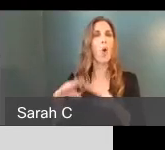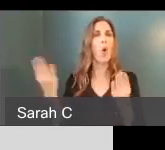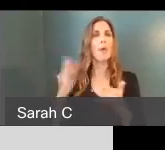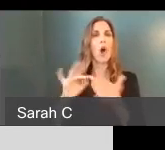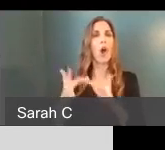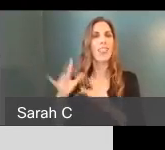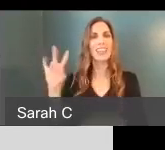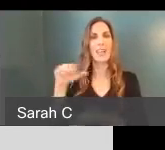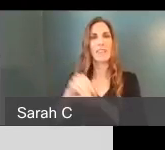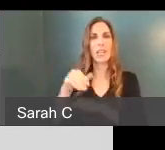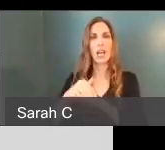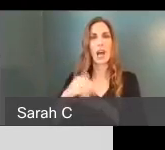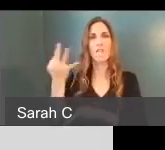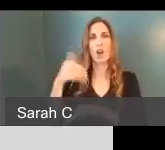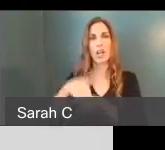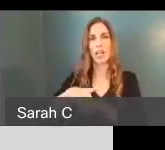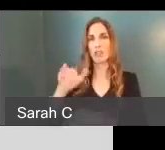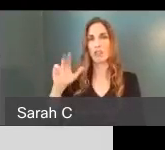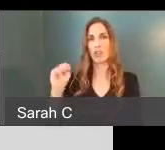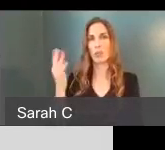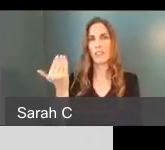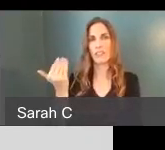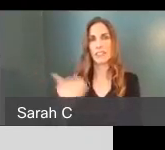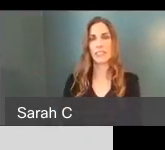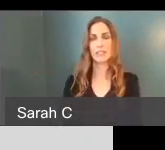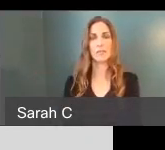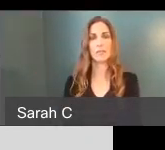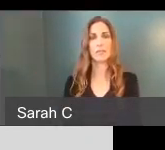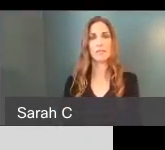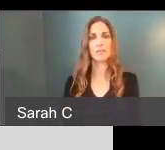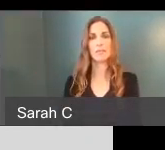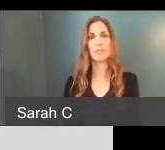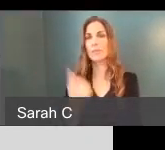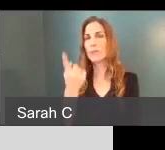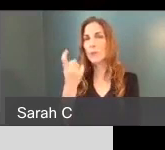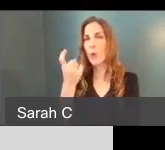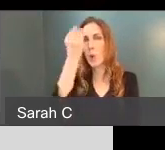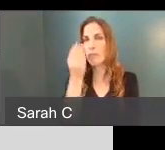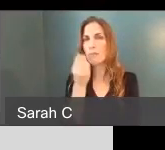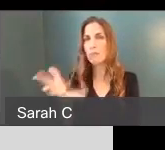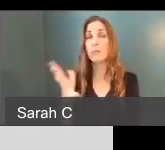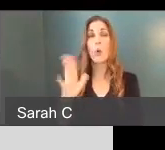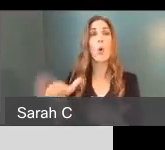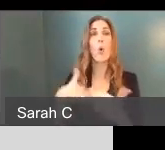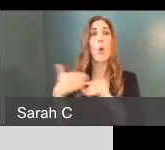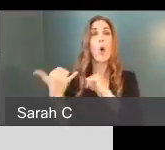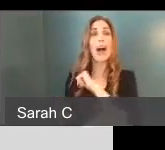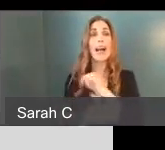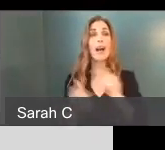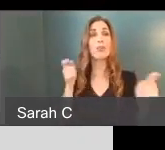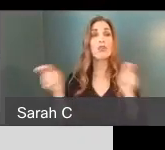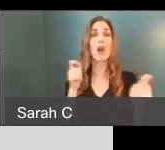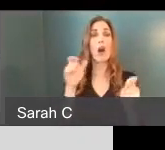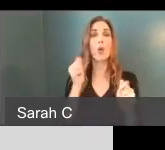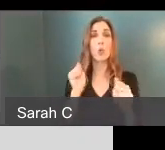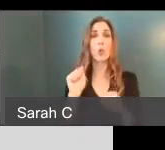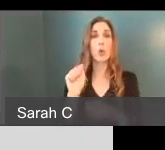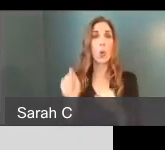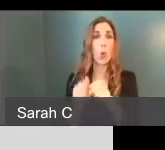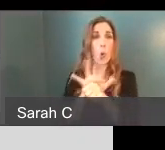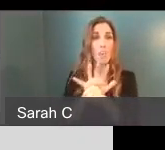15th. One additional note: all County-run COVID-19 testing sites will be closed next Monday, January